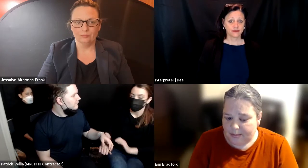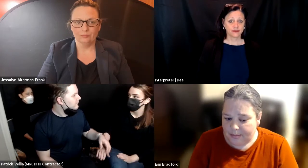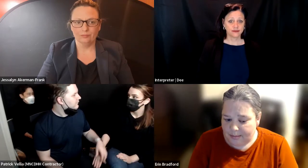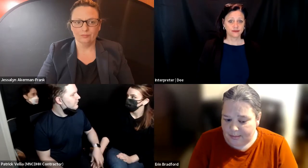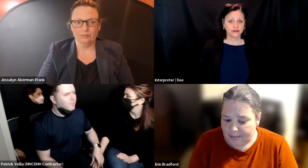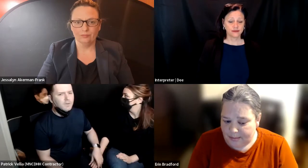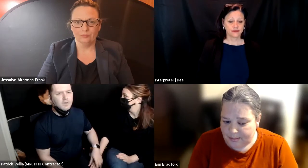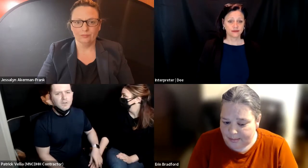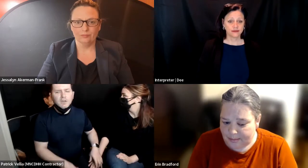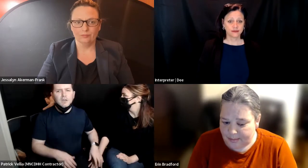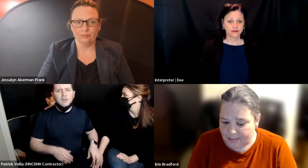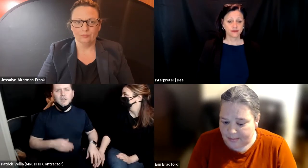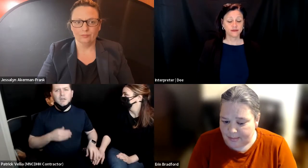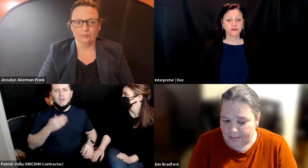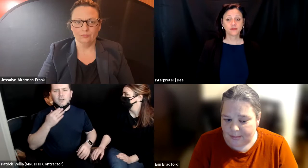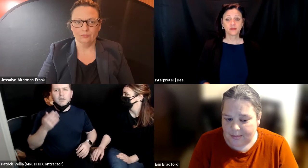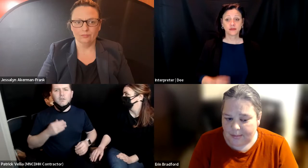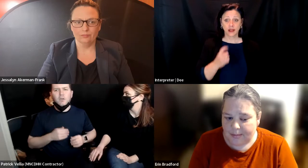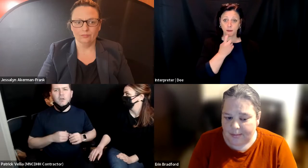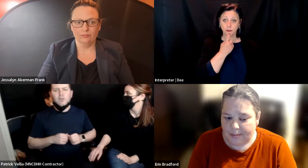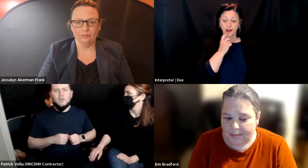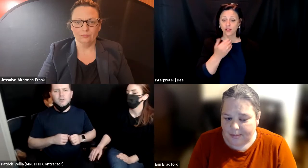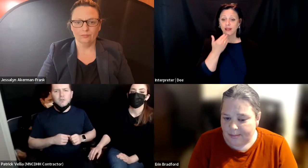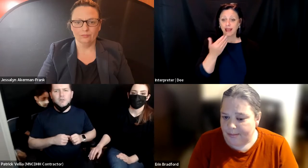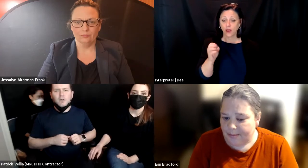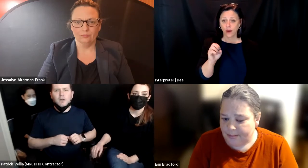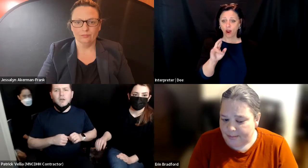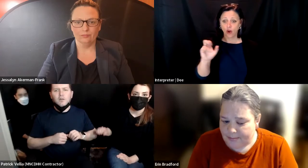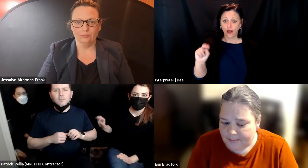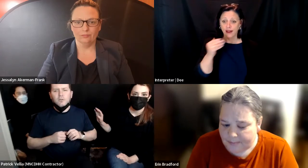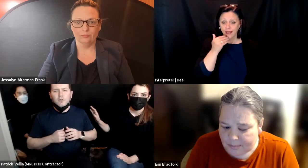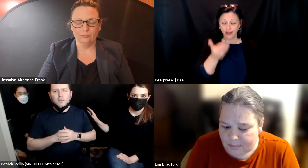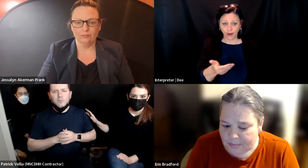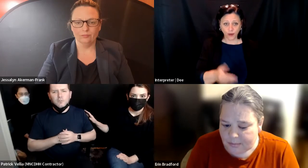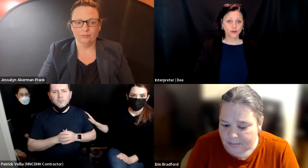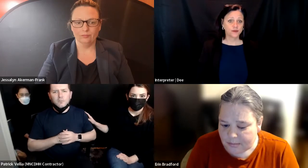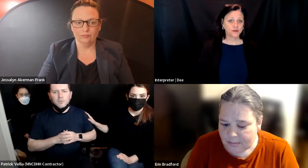And I'm learning Braille as well.